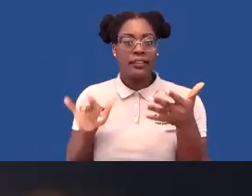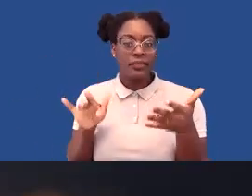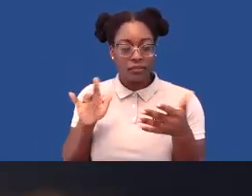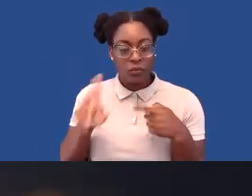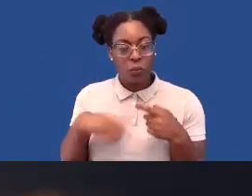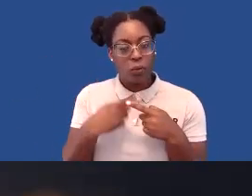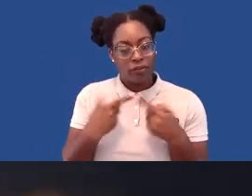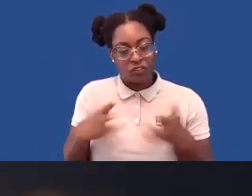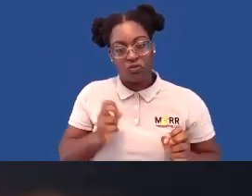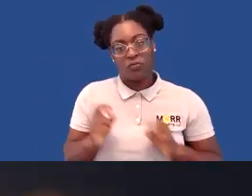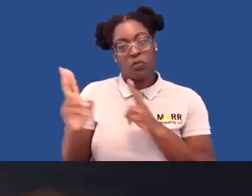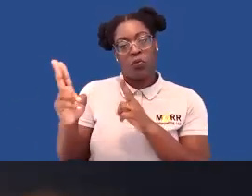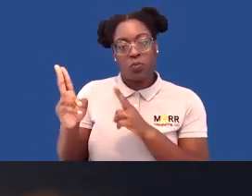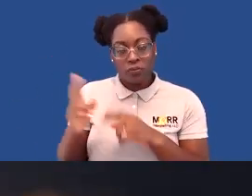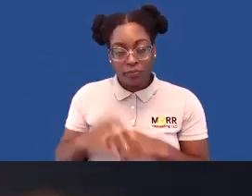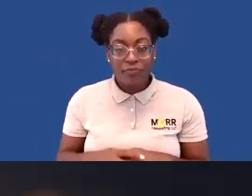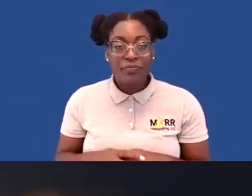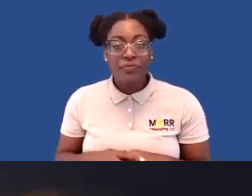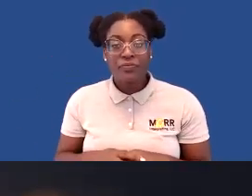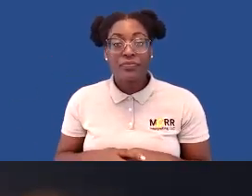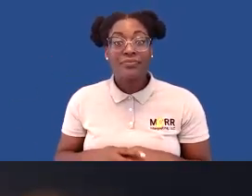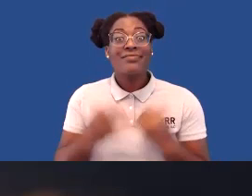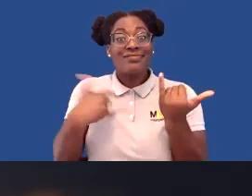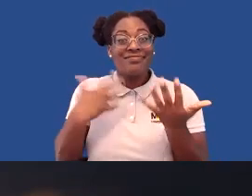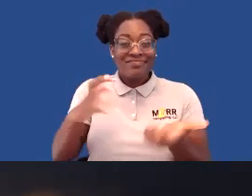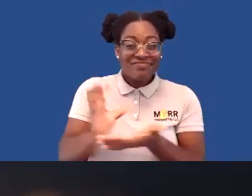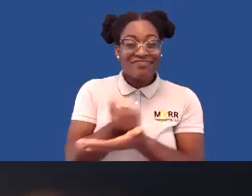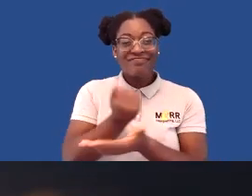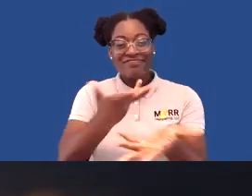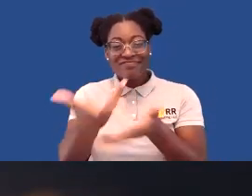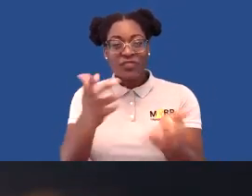and learn more about your situations and also see if we can help each other